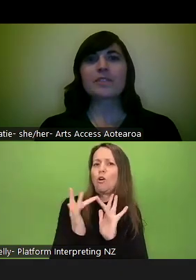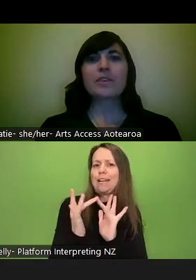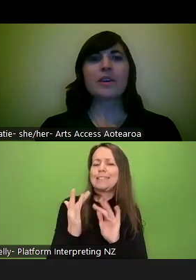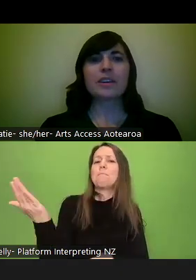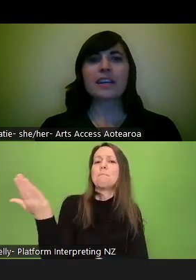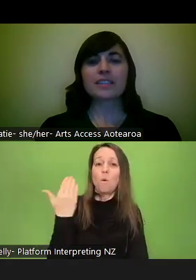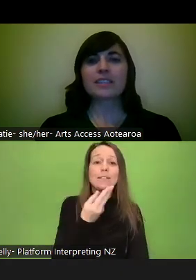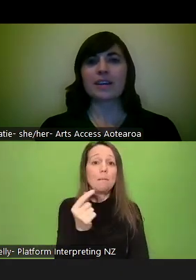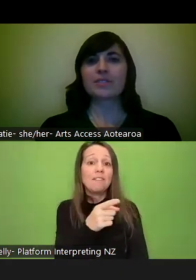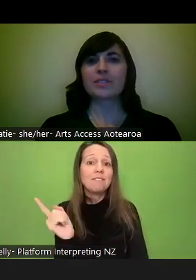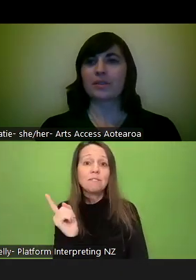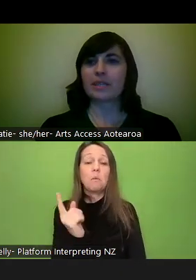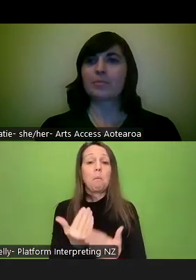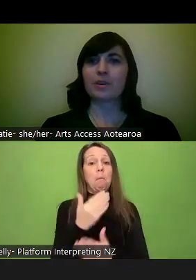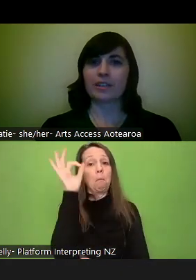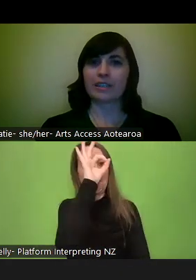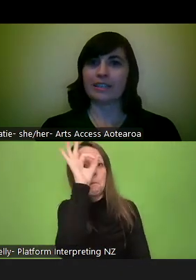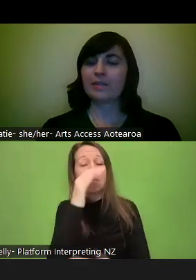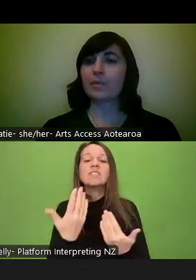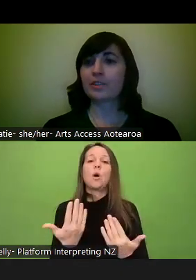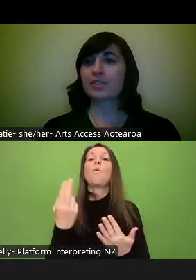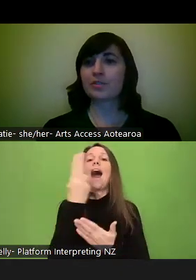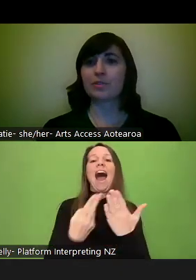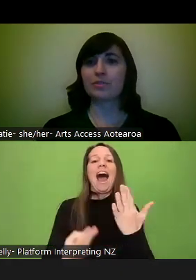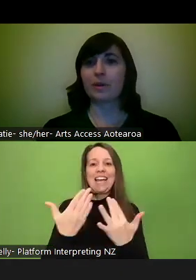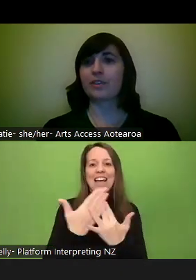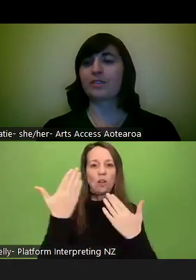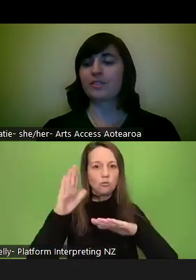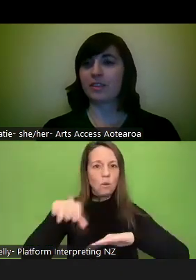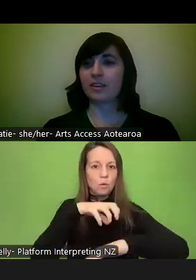So Arts Access Aotearoa broadly works to remove barriers to the